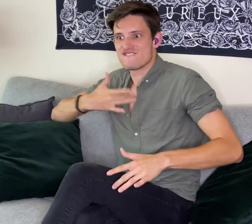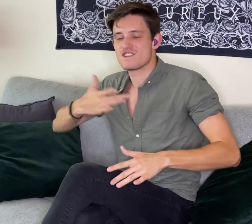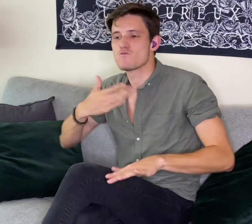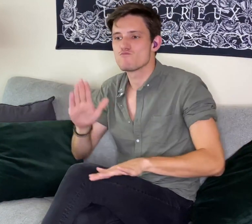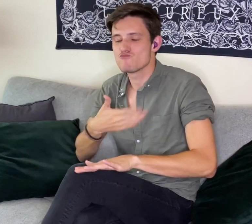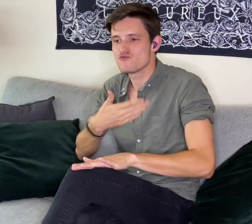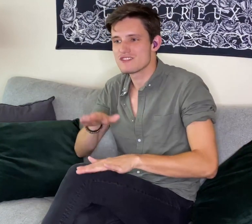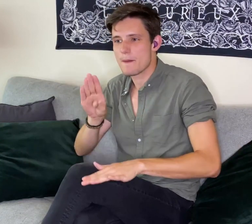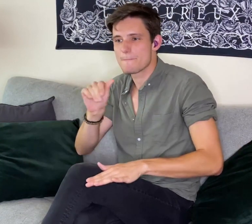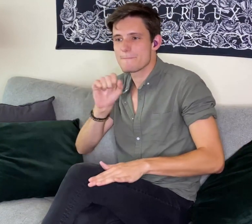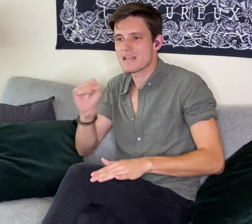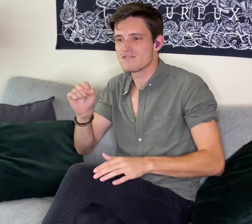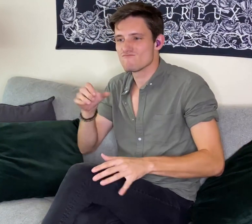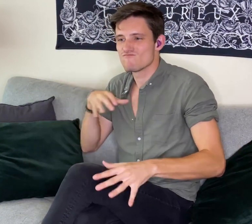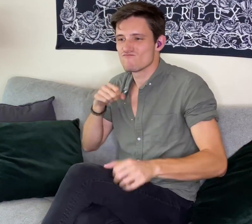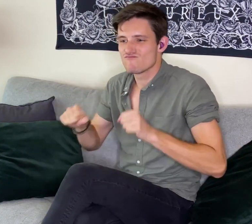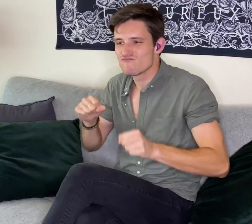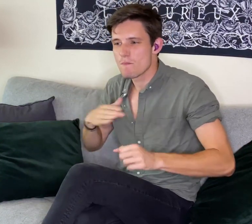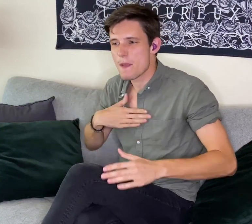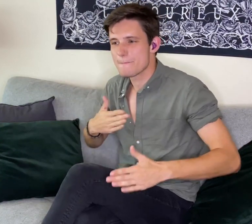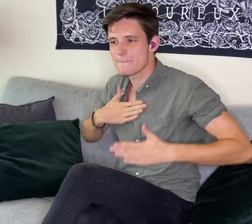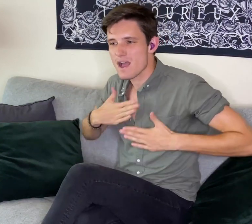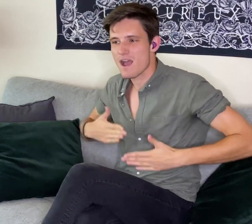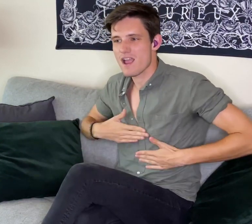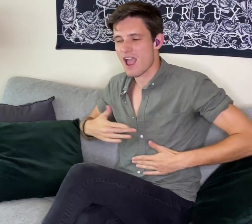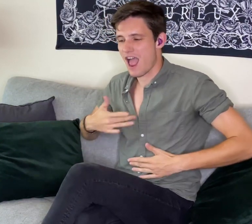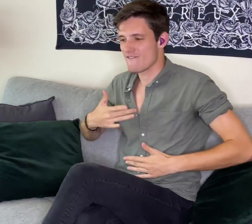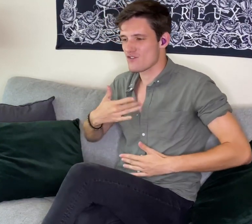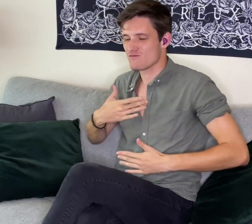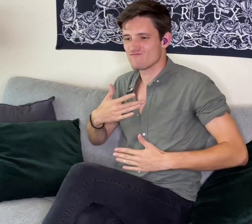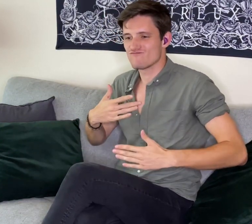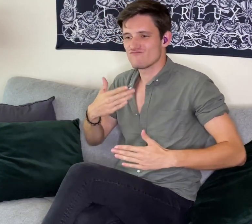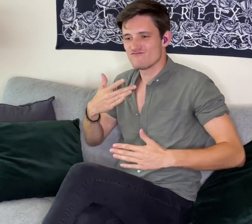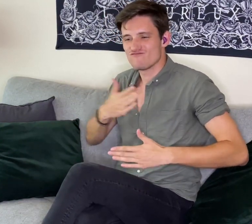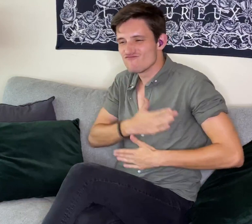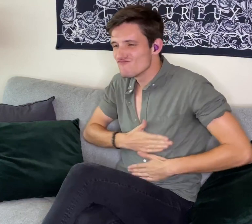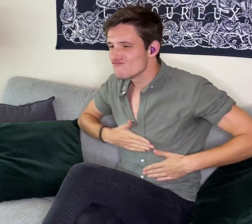music, I felt the bass pounding in my body.